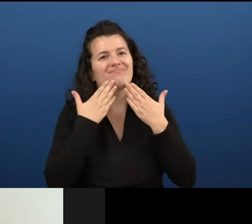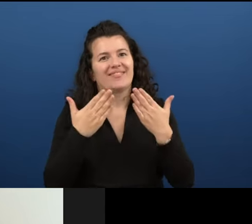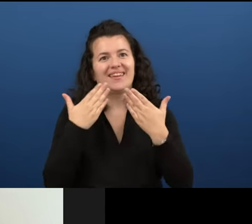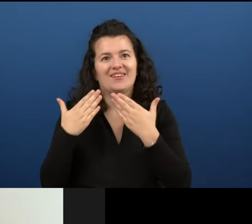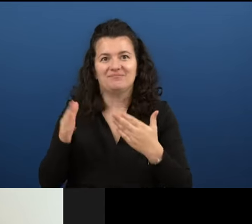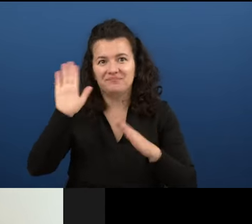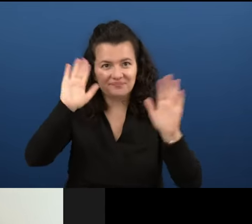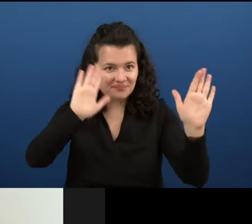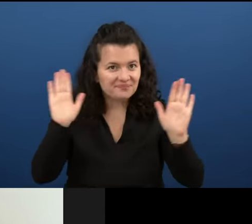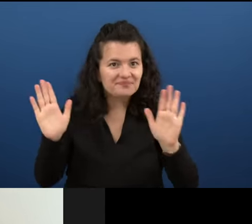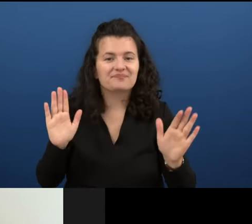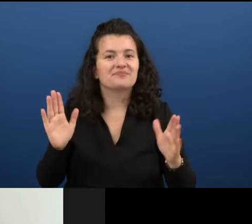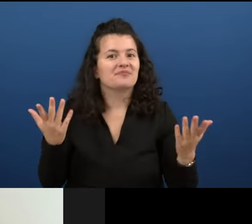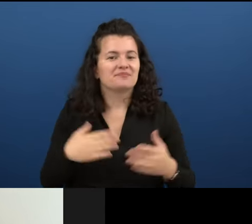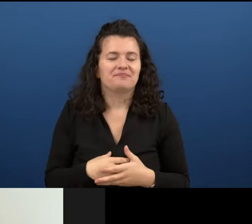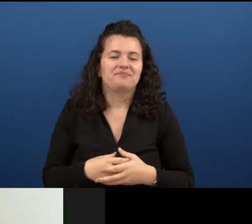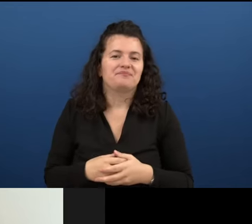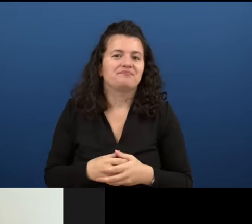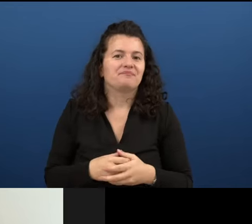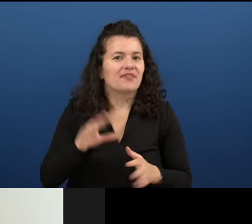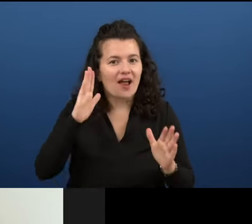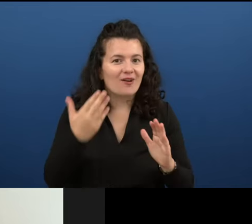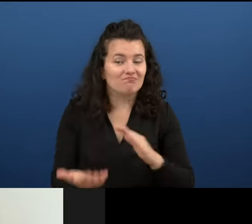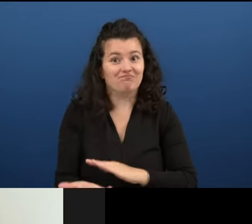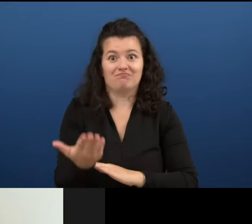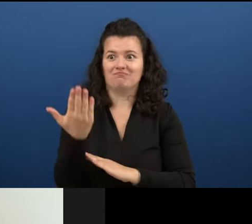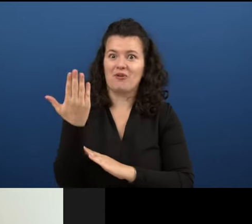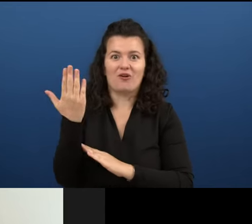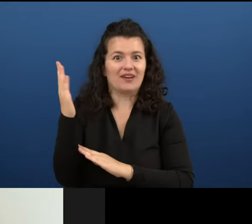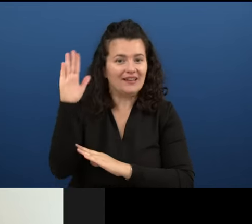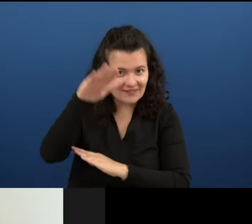Good morning, good afternoon, good evening from wherever part of the world you are in.